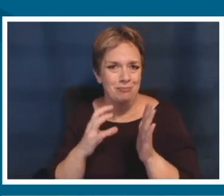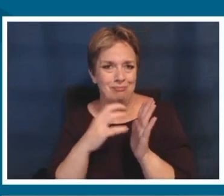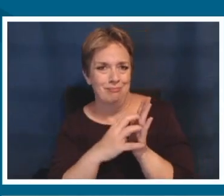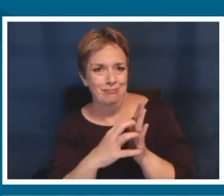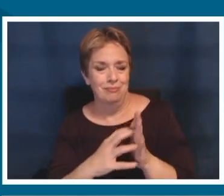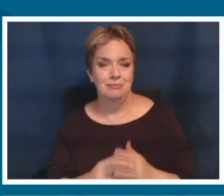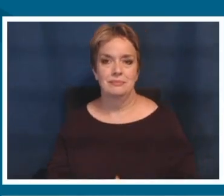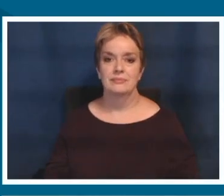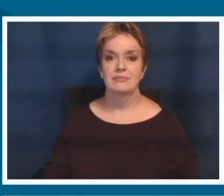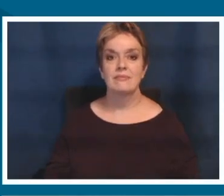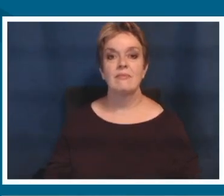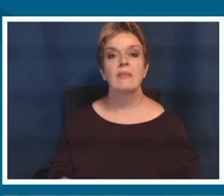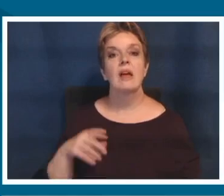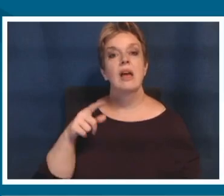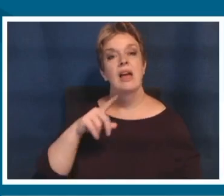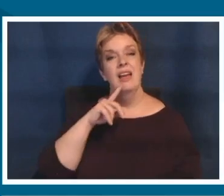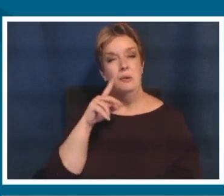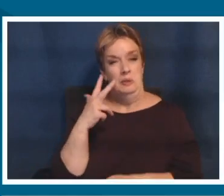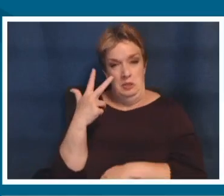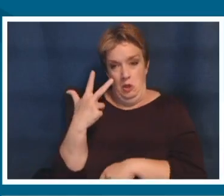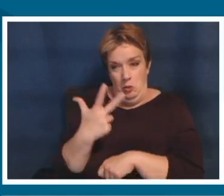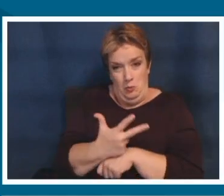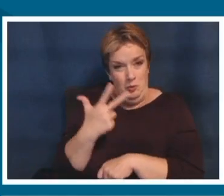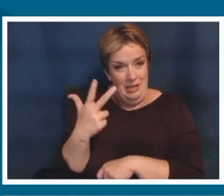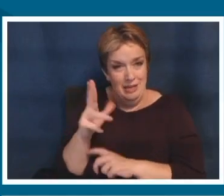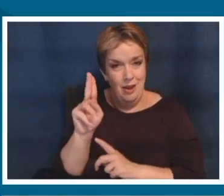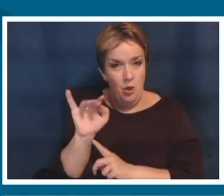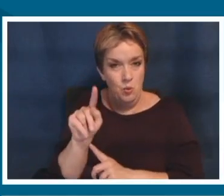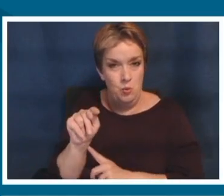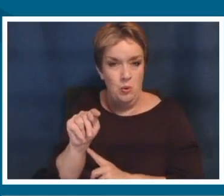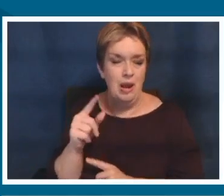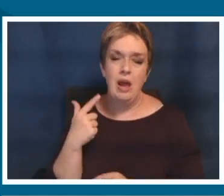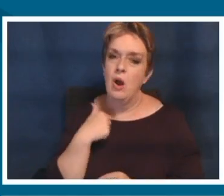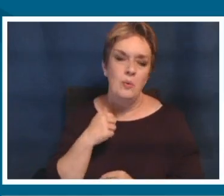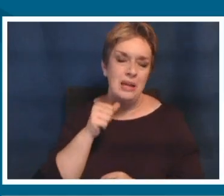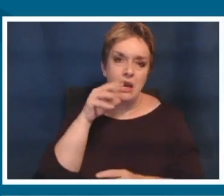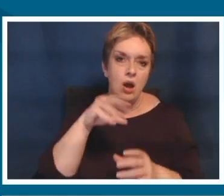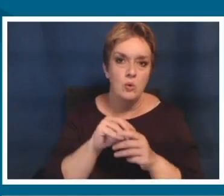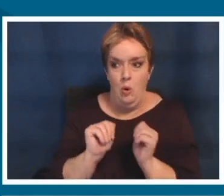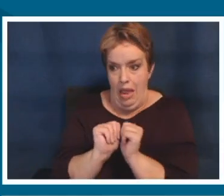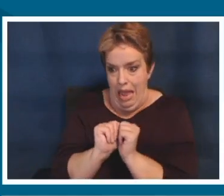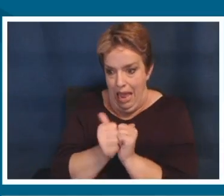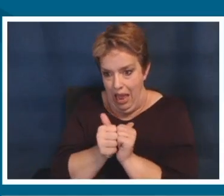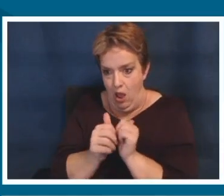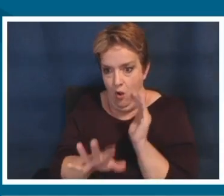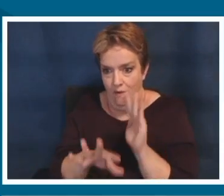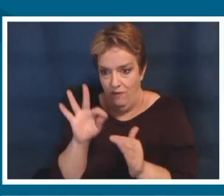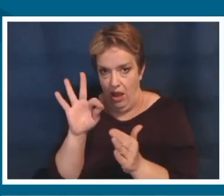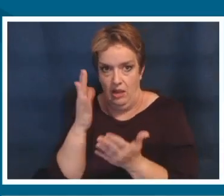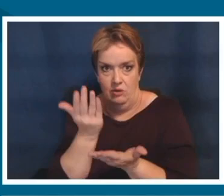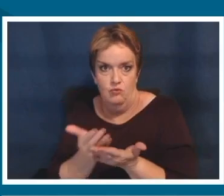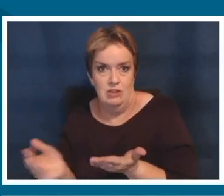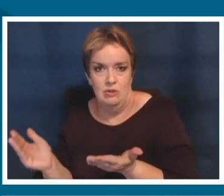find those resources but that's something that you could choose to teach if you were trying to get at that